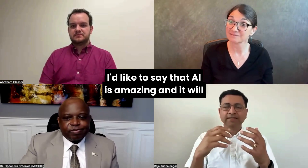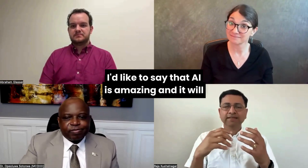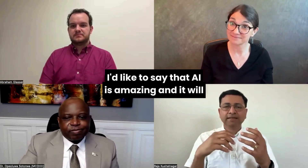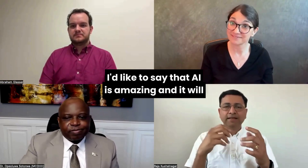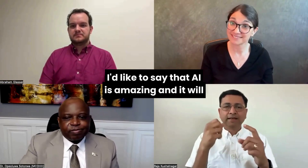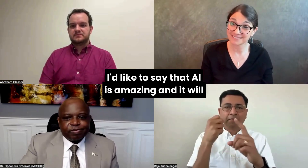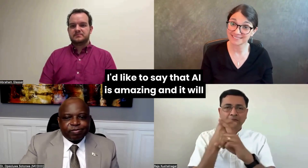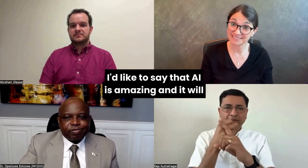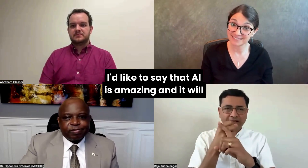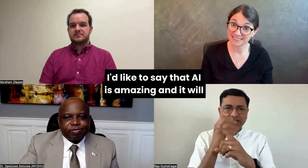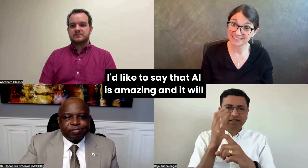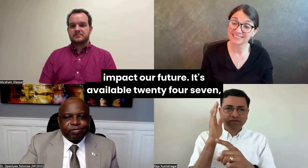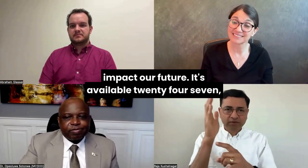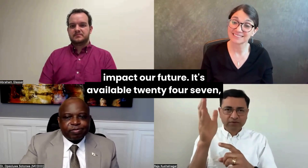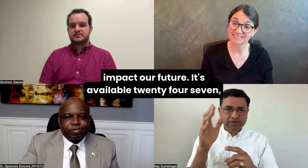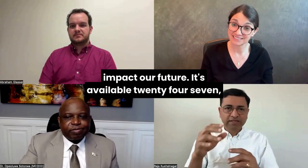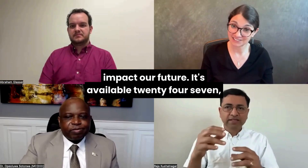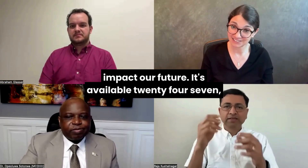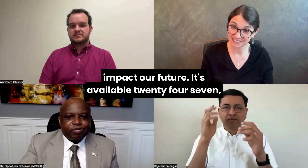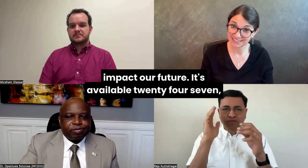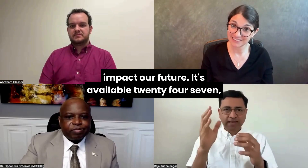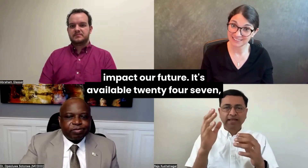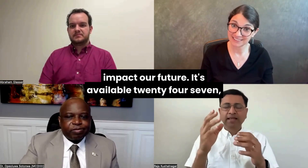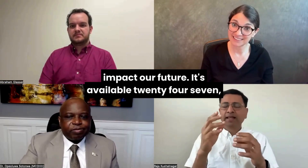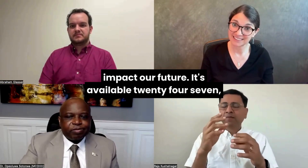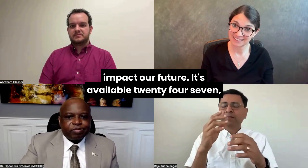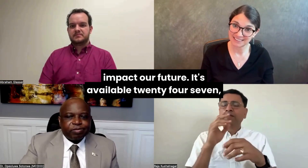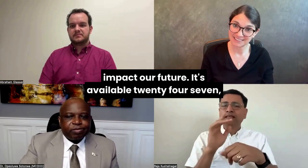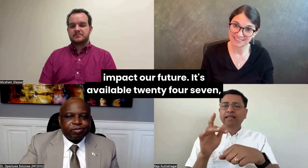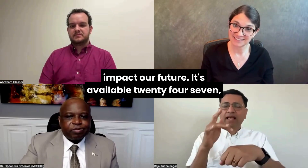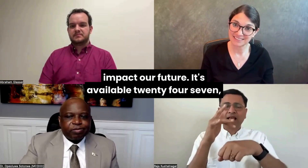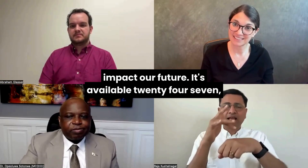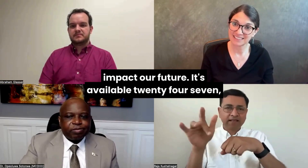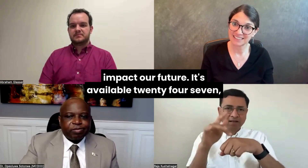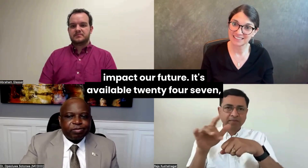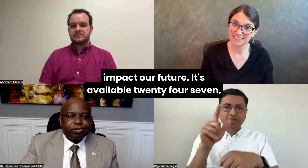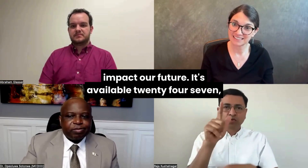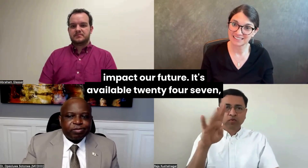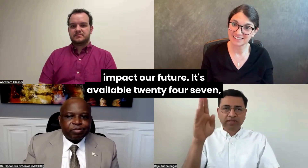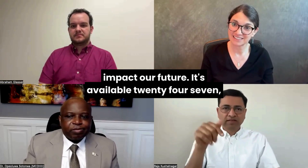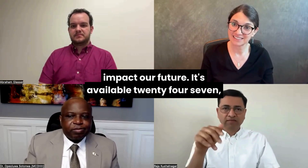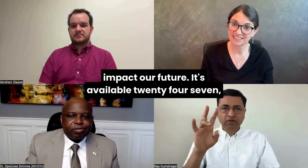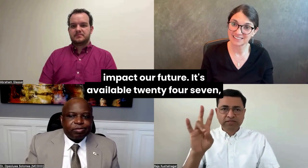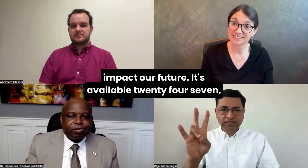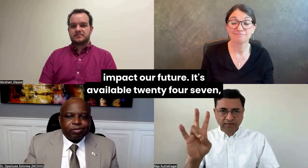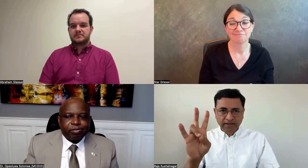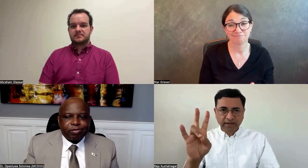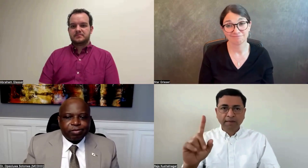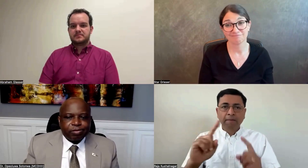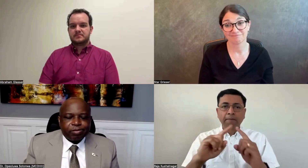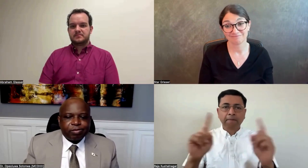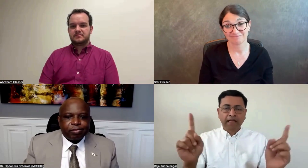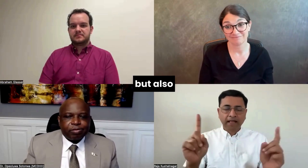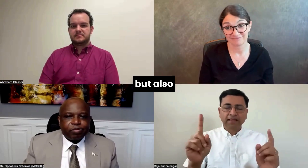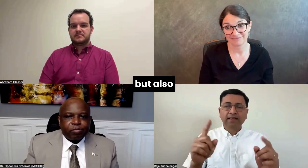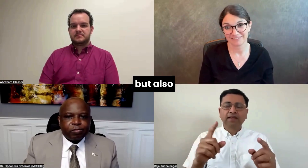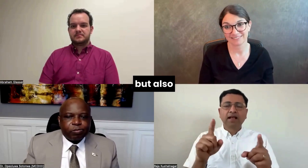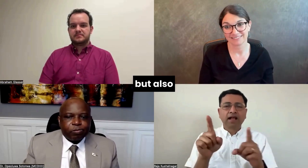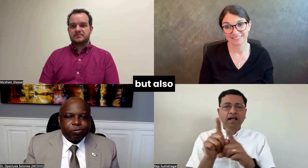impact our future. It's available twenty four seven, but also